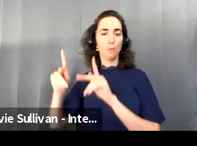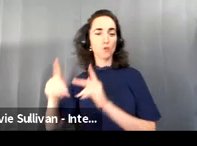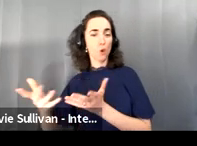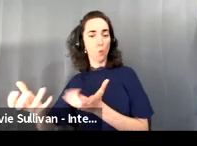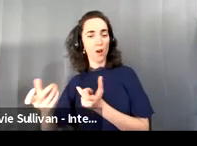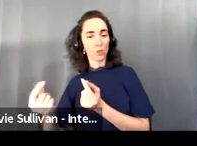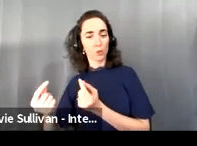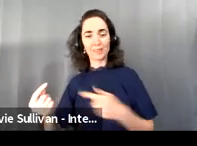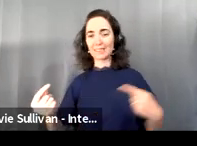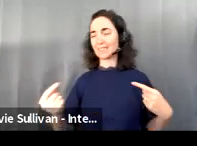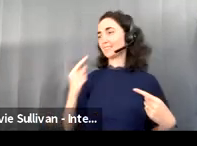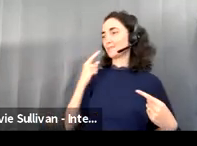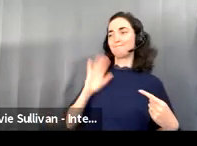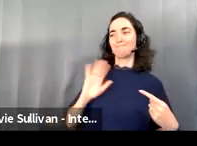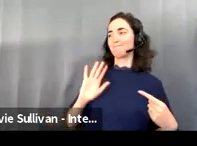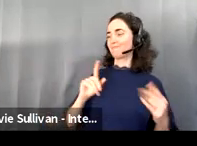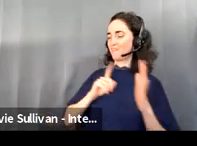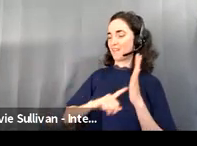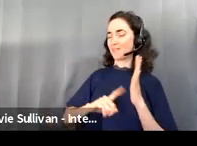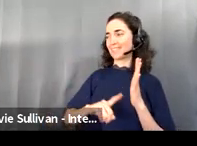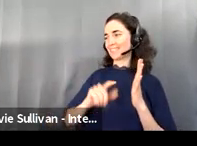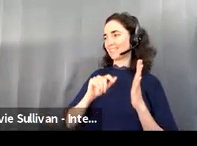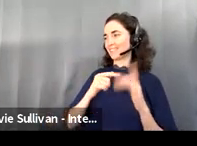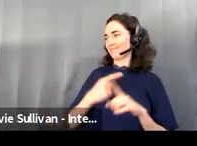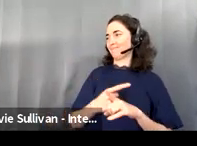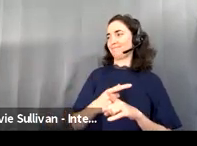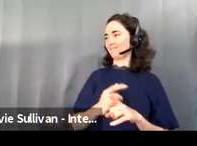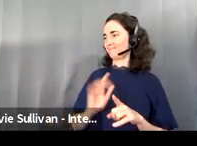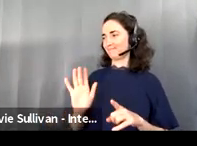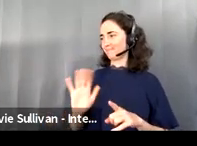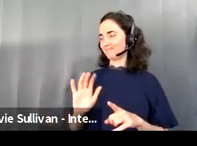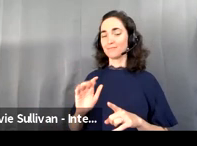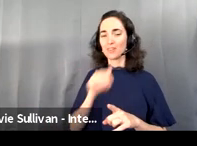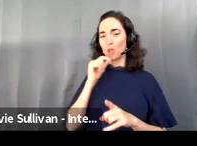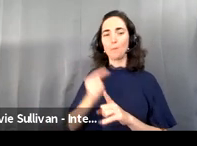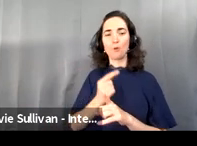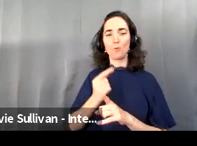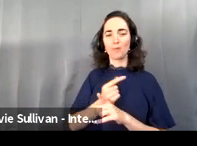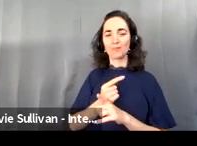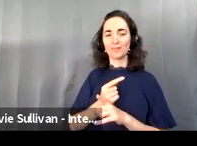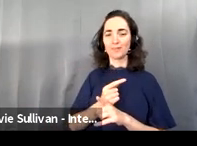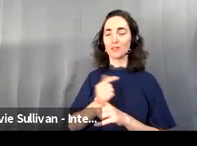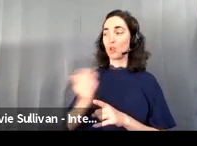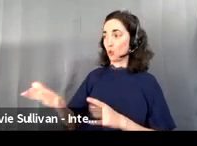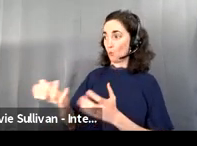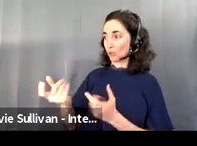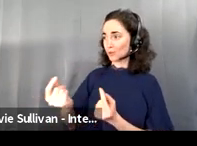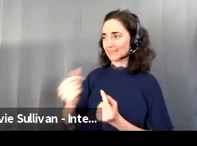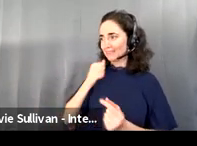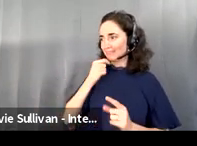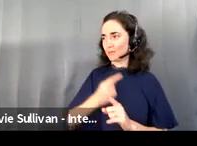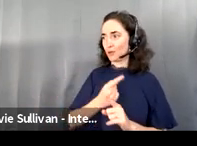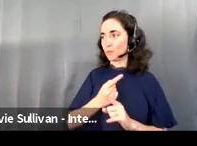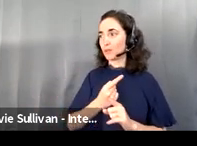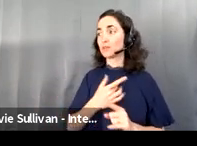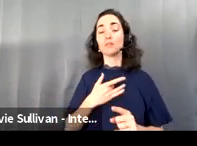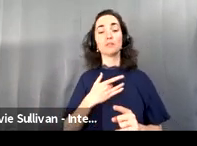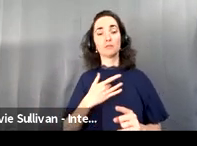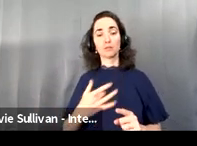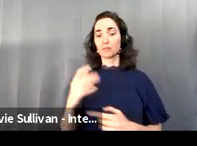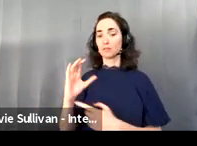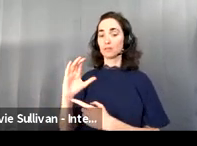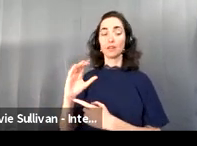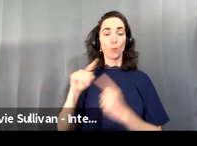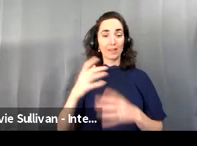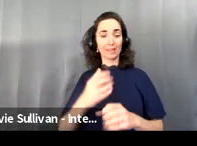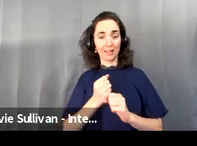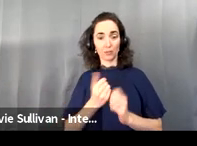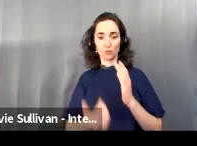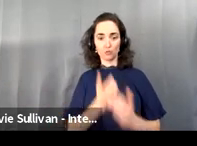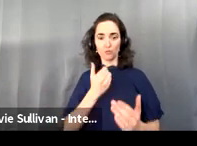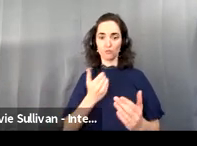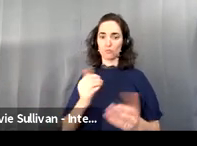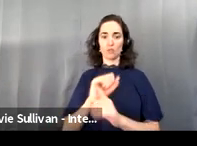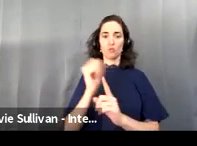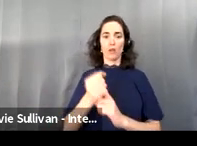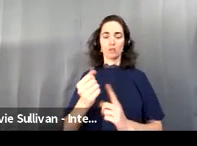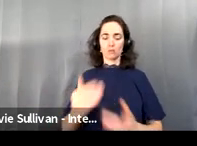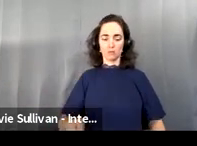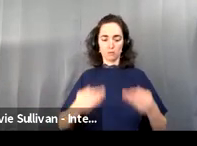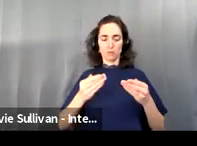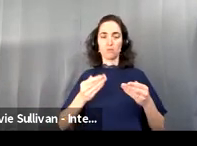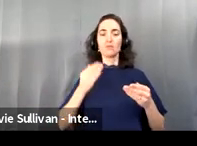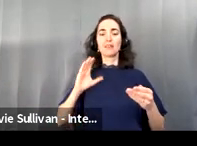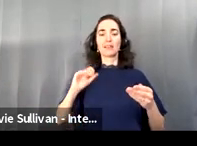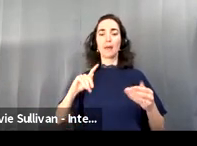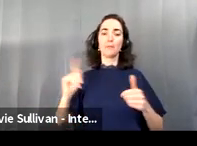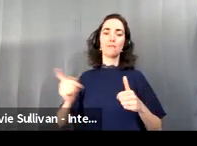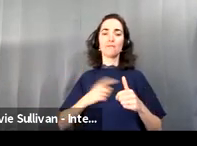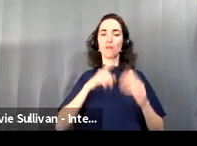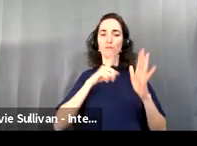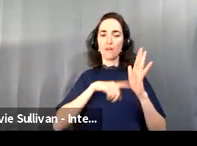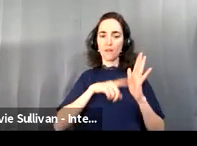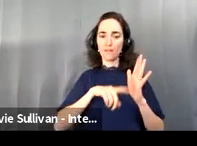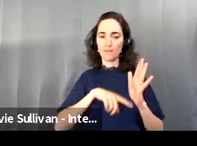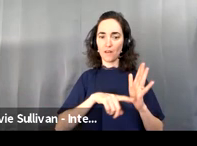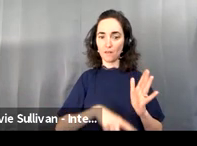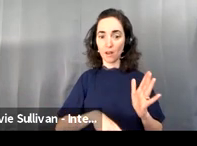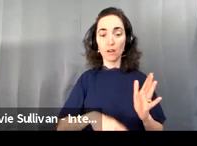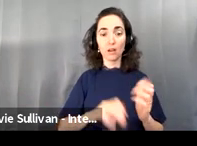may want to pursue. And so that's why it's so important and the main thing that kept does whenever we we get cases, is to actually do an investigation first to make sure that there is actually merit.